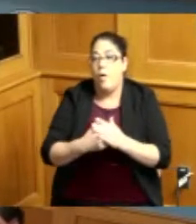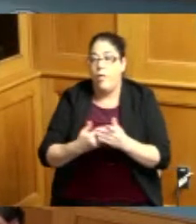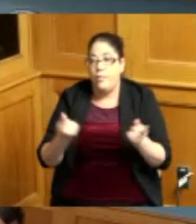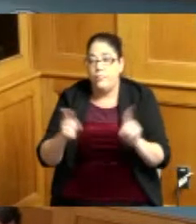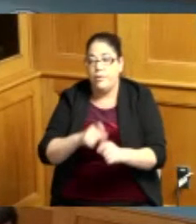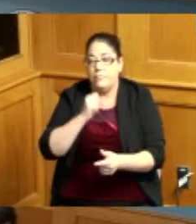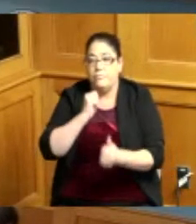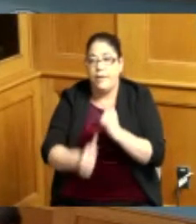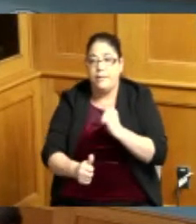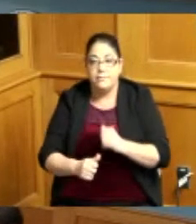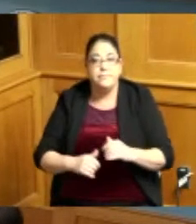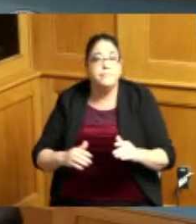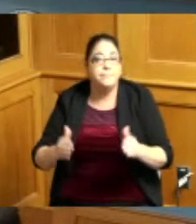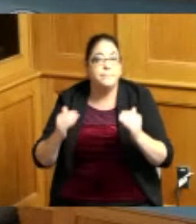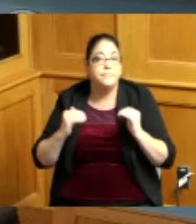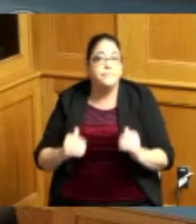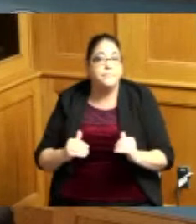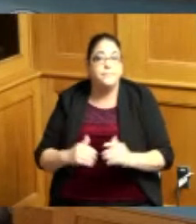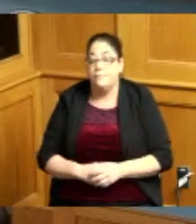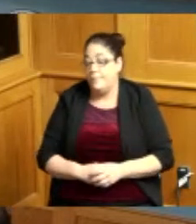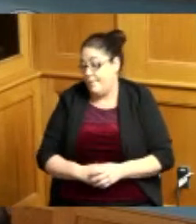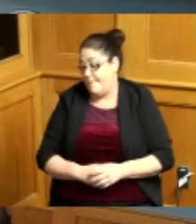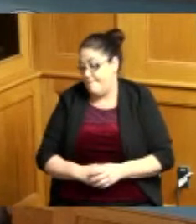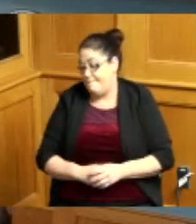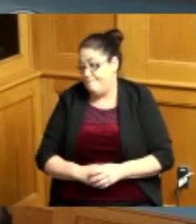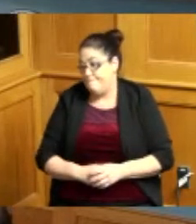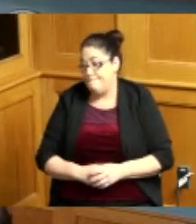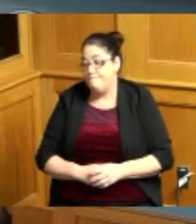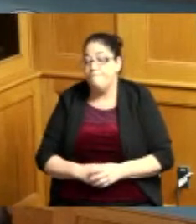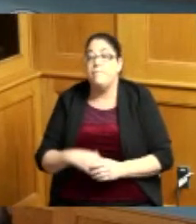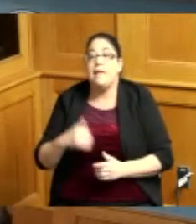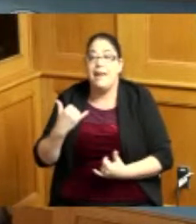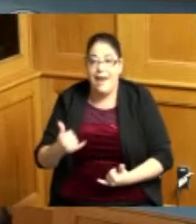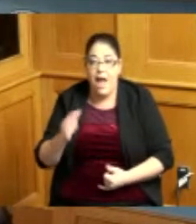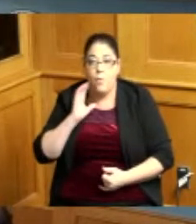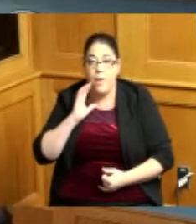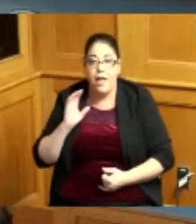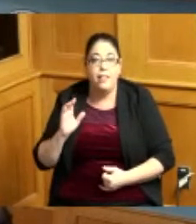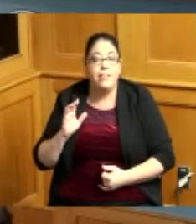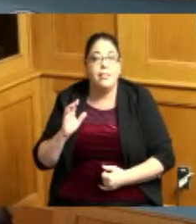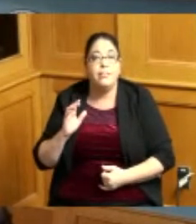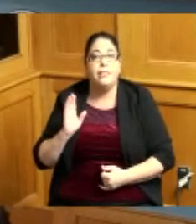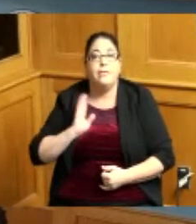thank you okay we have an executive session President yes where are we going executive such